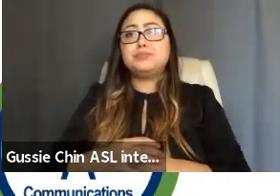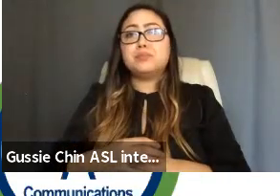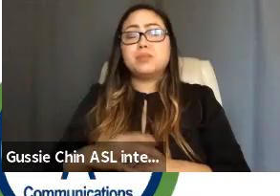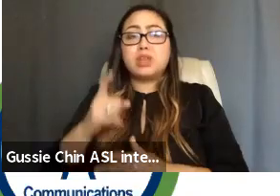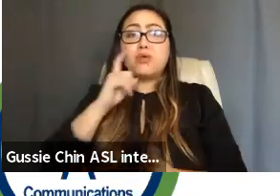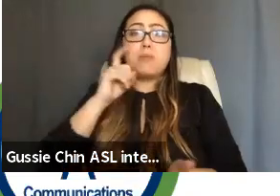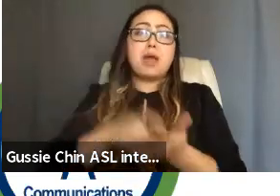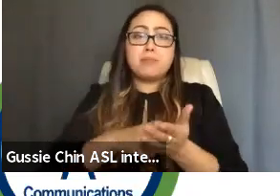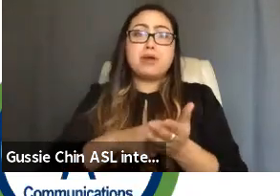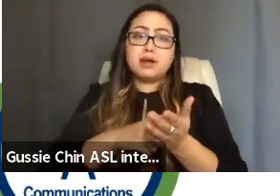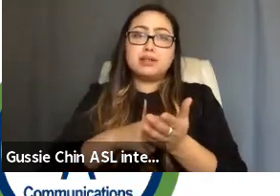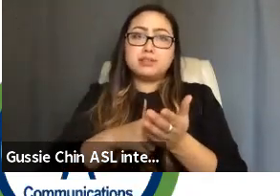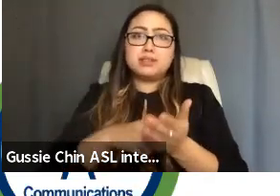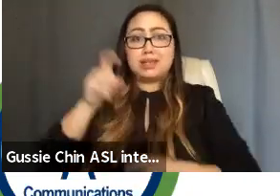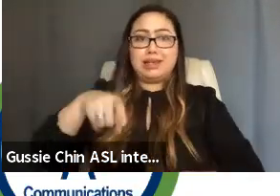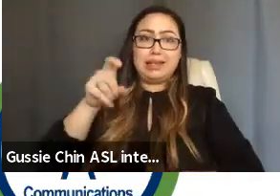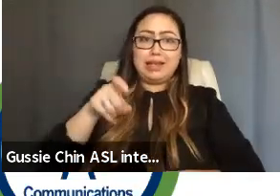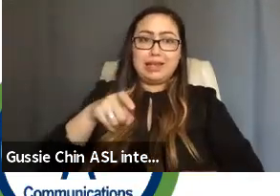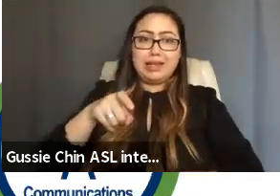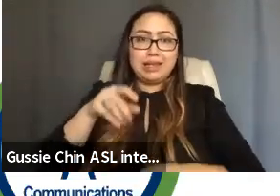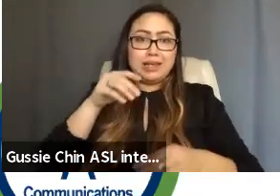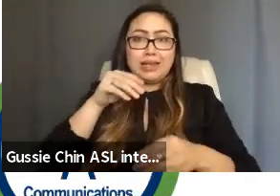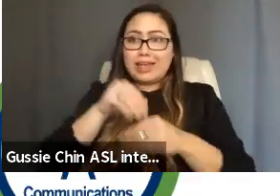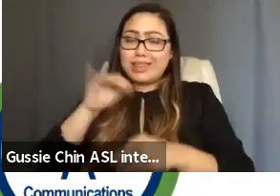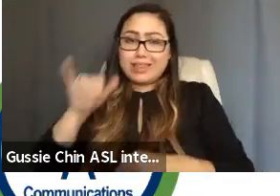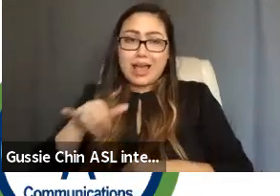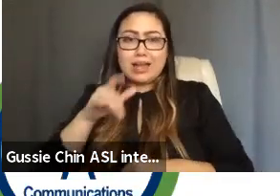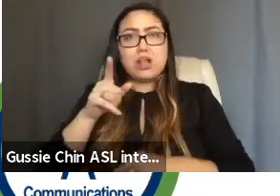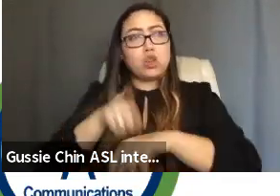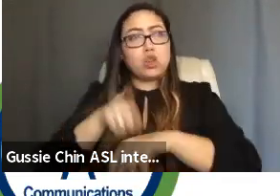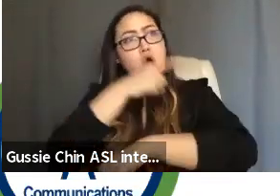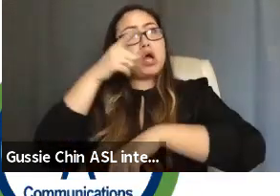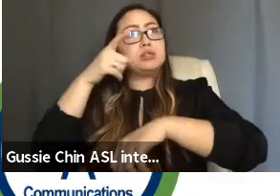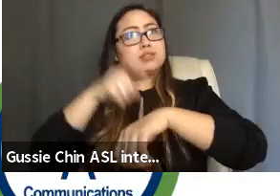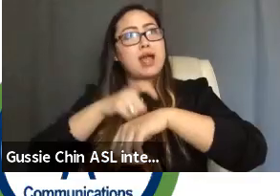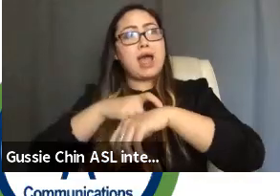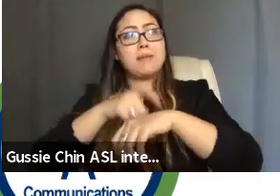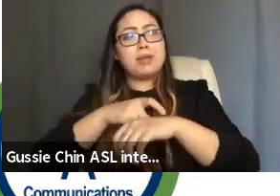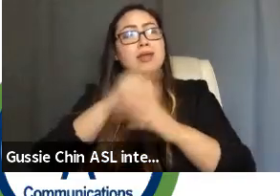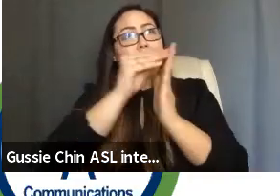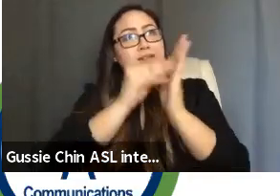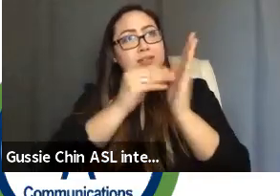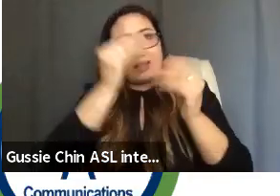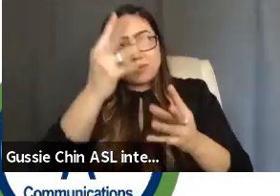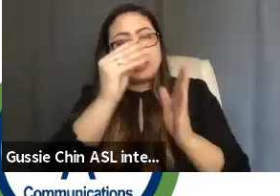and we can add that long term data storytelling and program engagement with community groups to